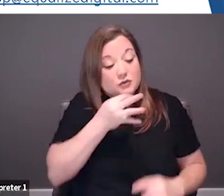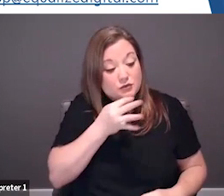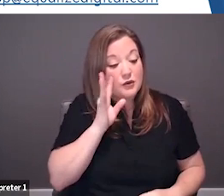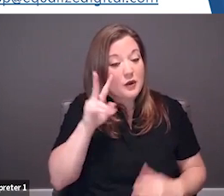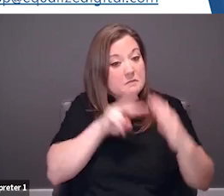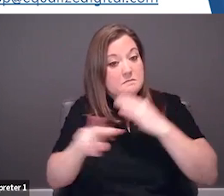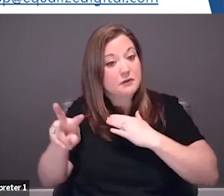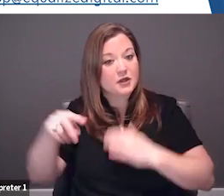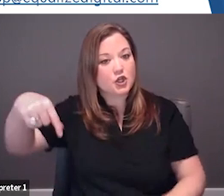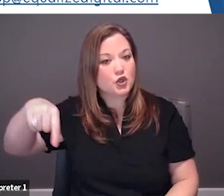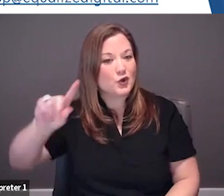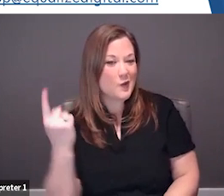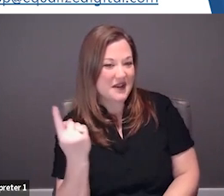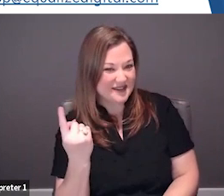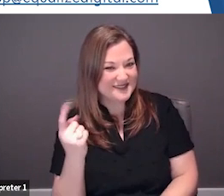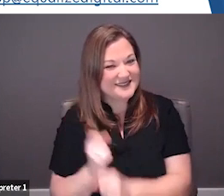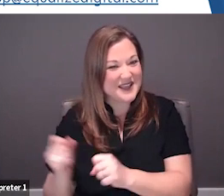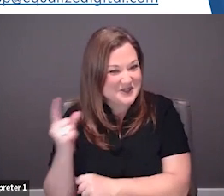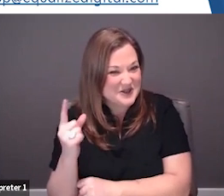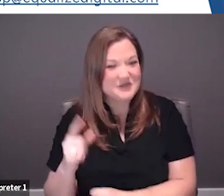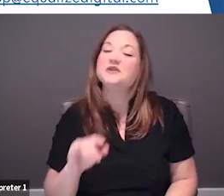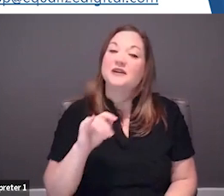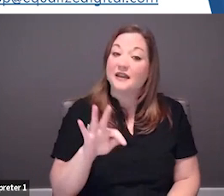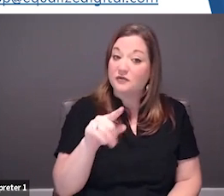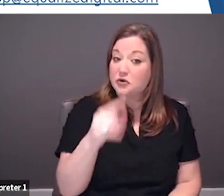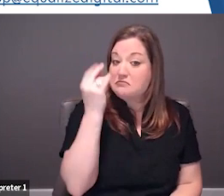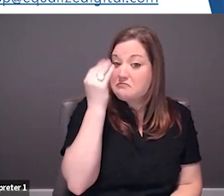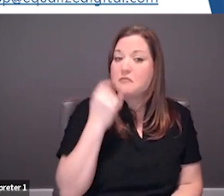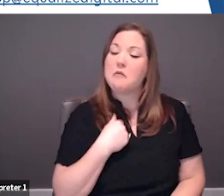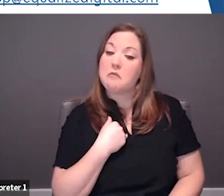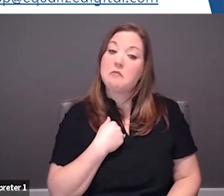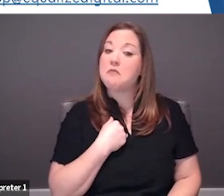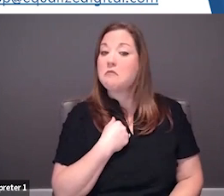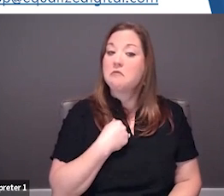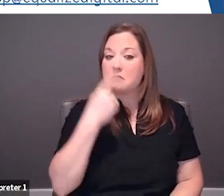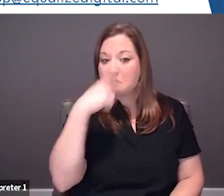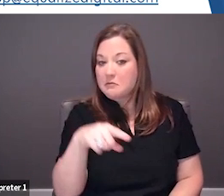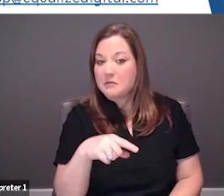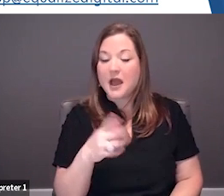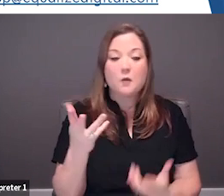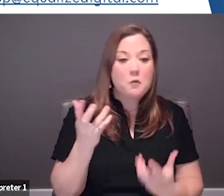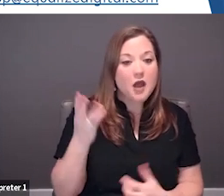of next year looks like. If you think you might be interested in speaking early next year, please do email us.